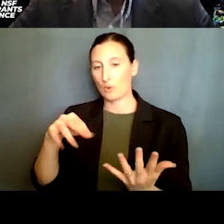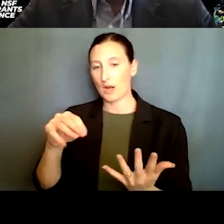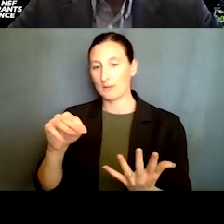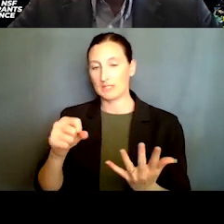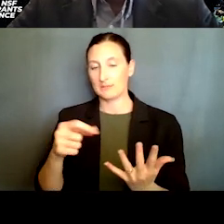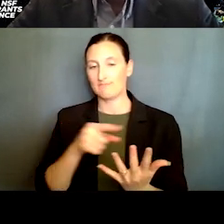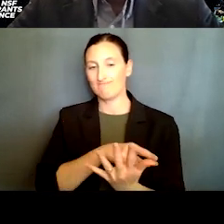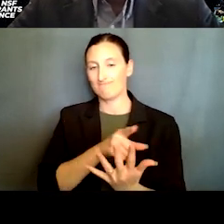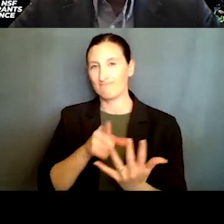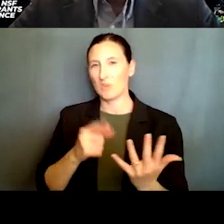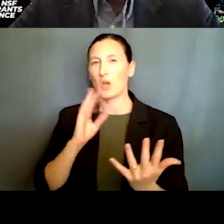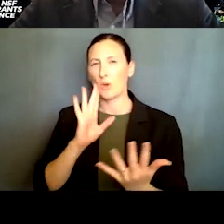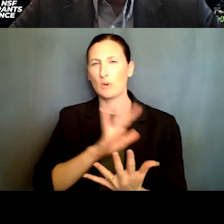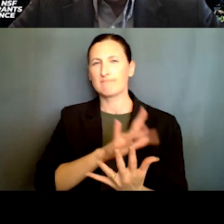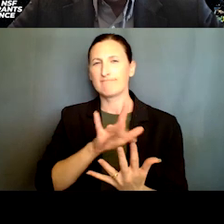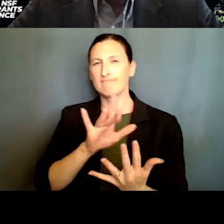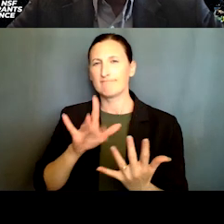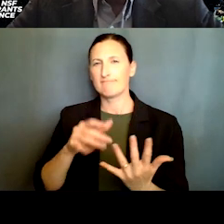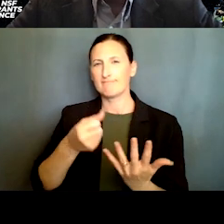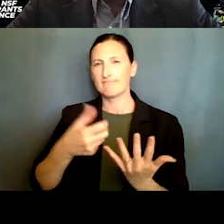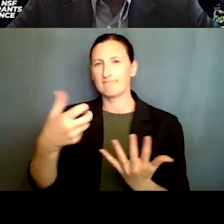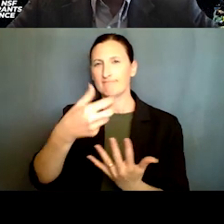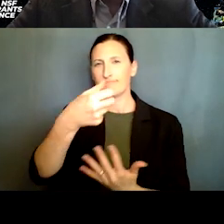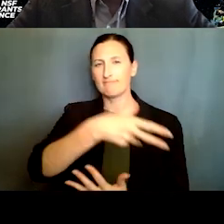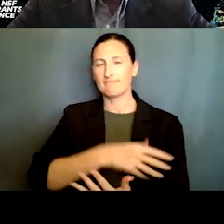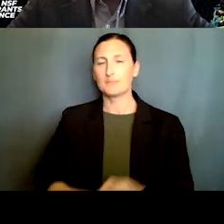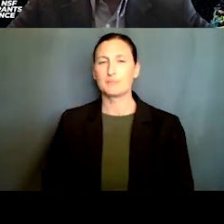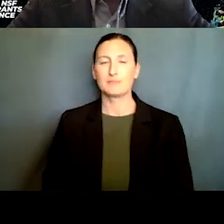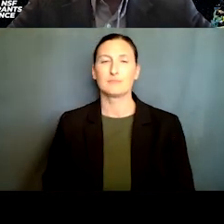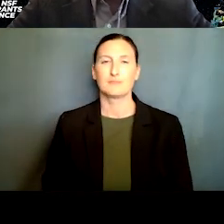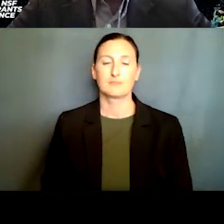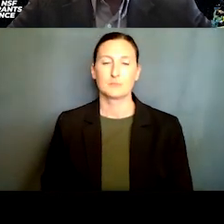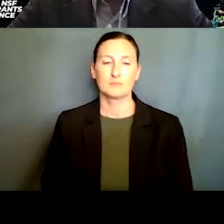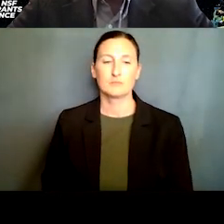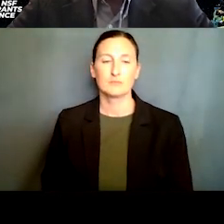We'll go through those quickly one slide at a time.